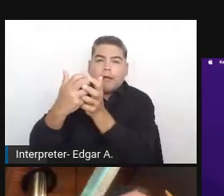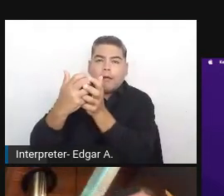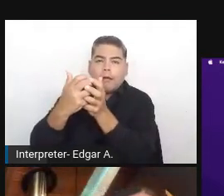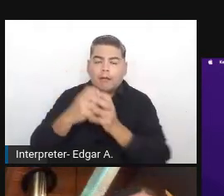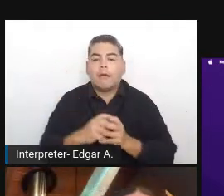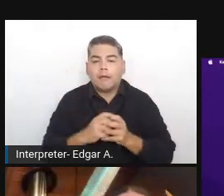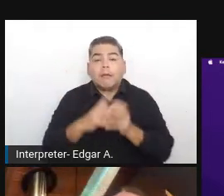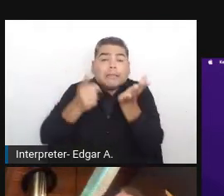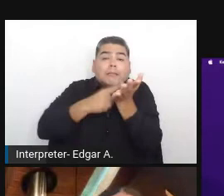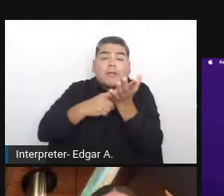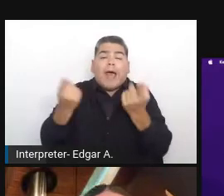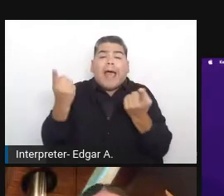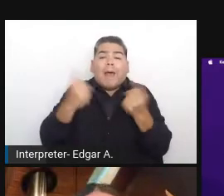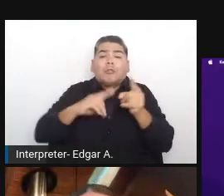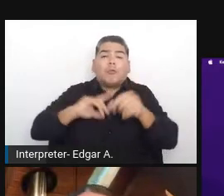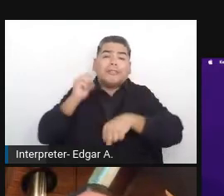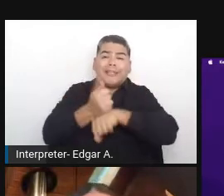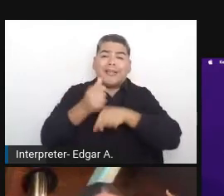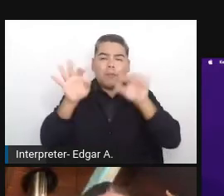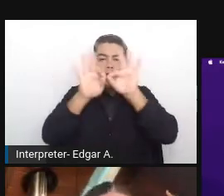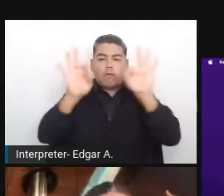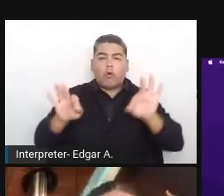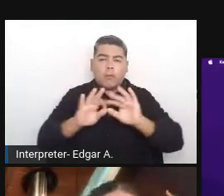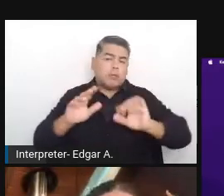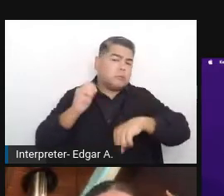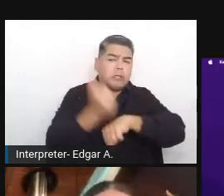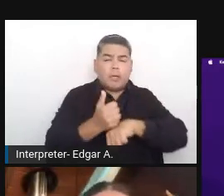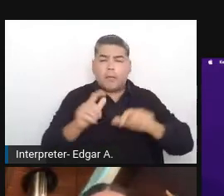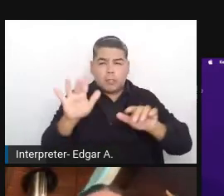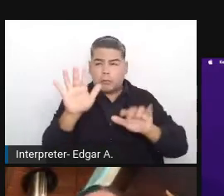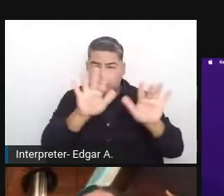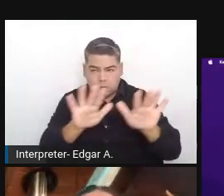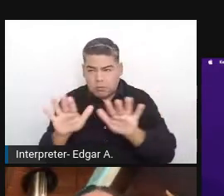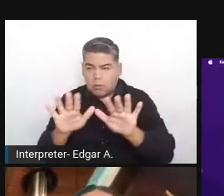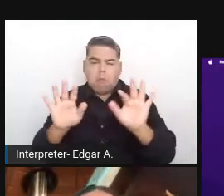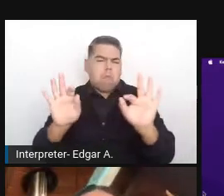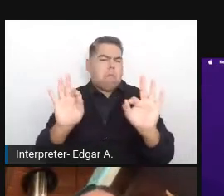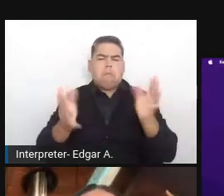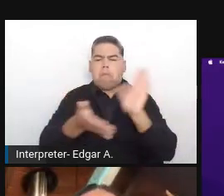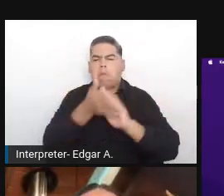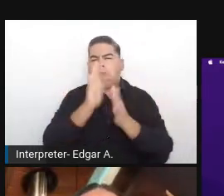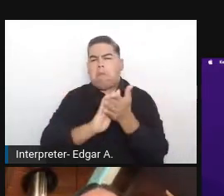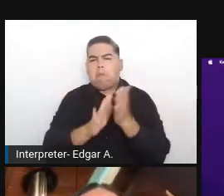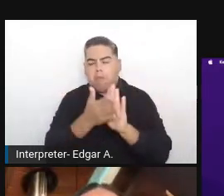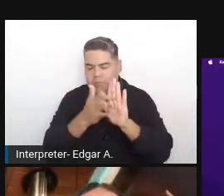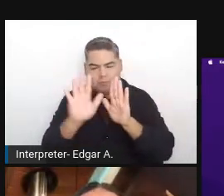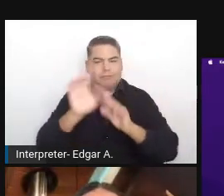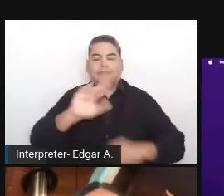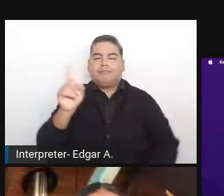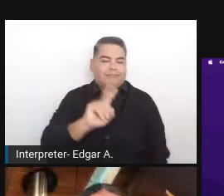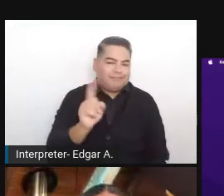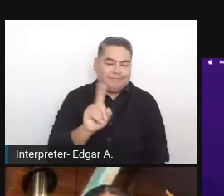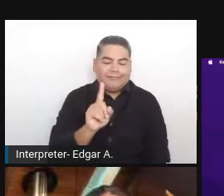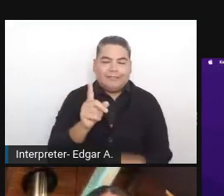and a screen reader and we fix the problems we have and we call it a day. You should really start thinking about accessibility